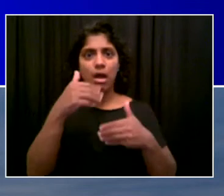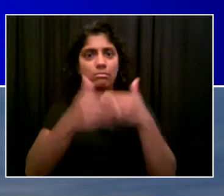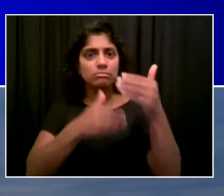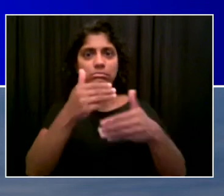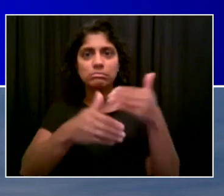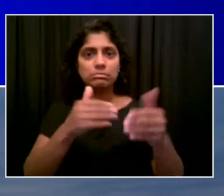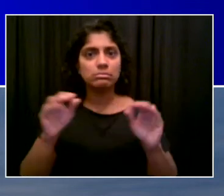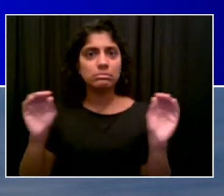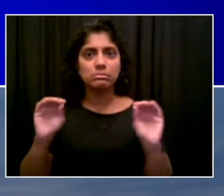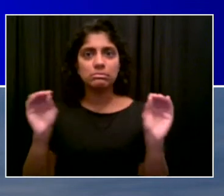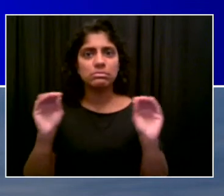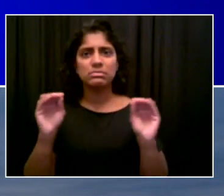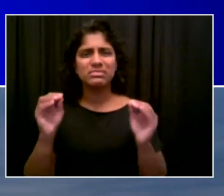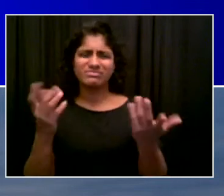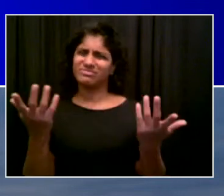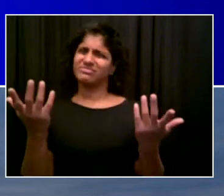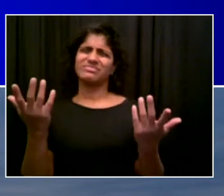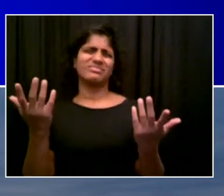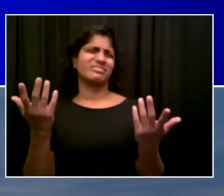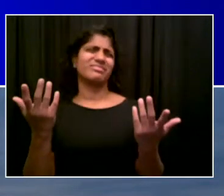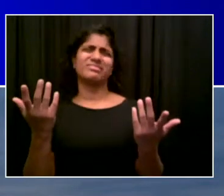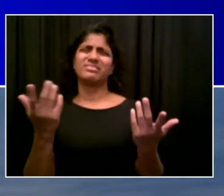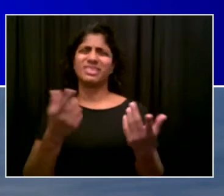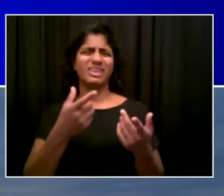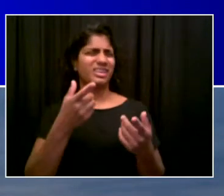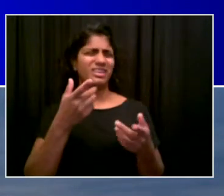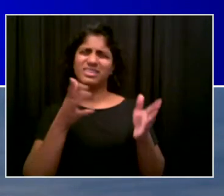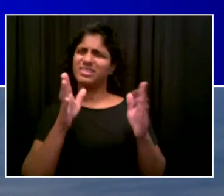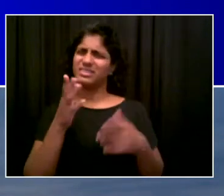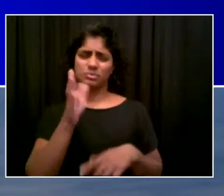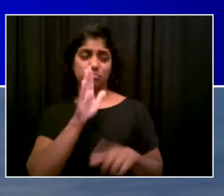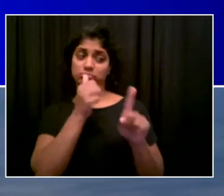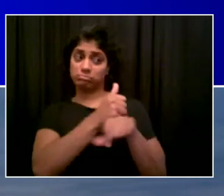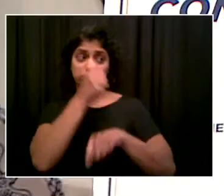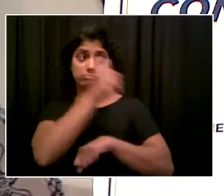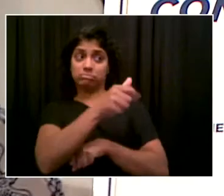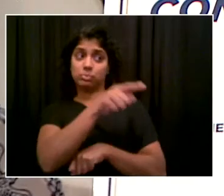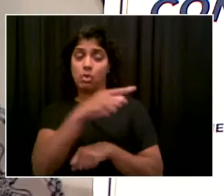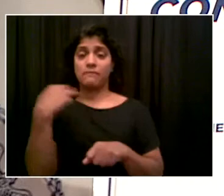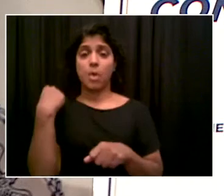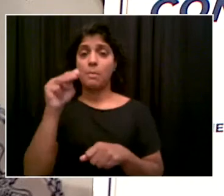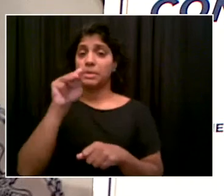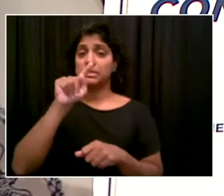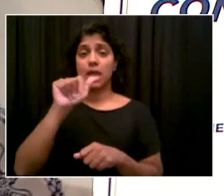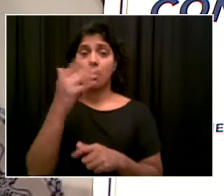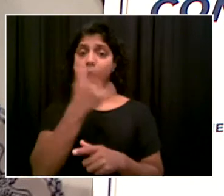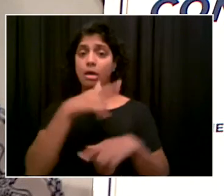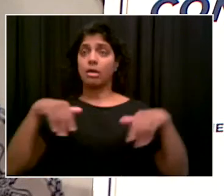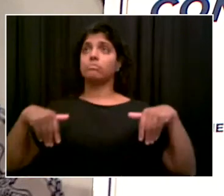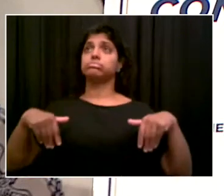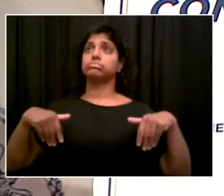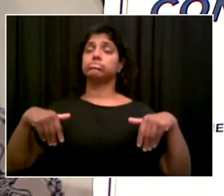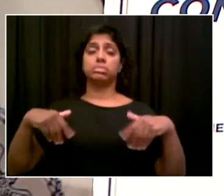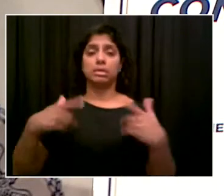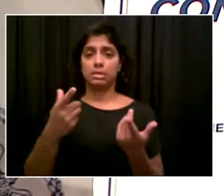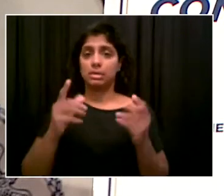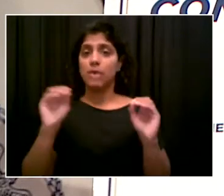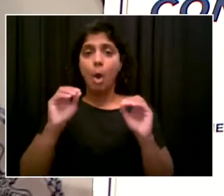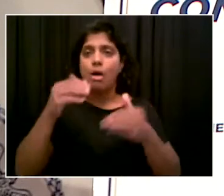YEAR. ONCE WE HAVE IT WE ARE GOING TO HELP TO STOP THE GRIDLOCK AND HELP NEW YORK